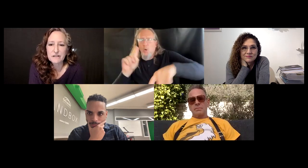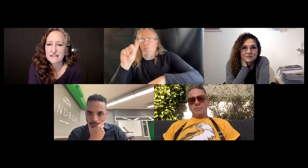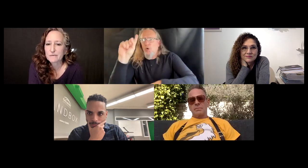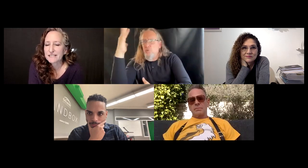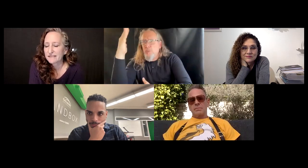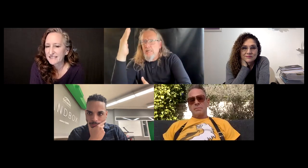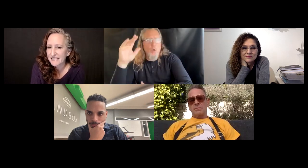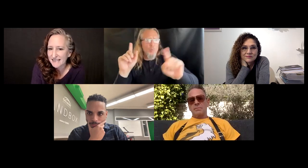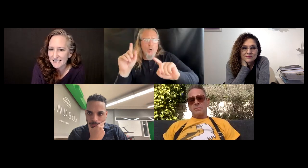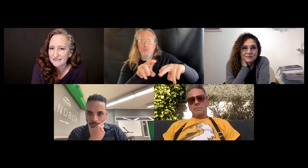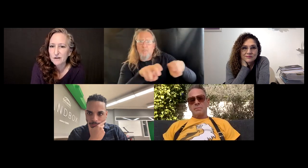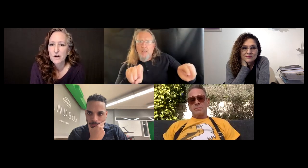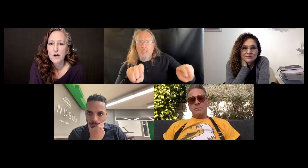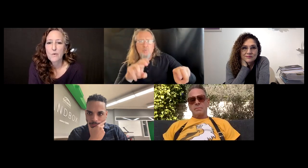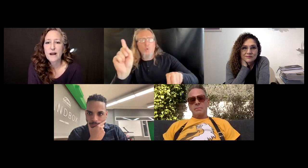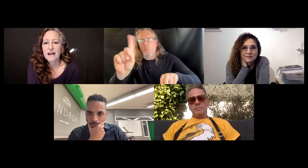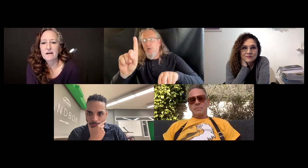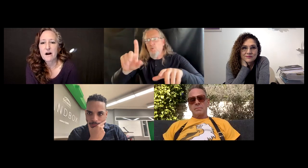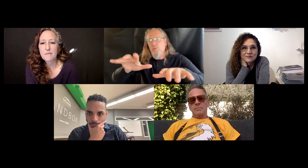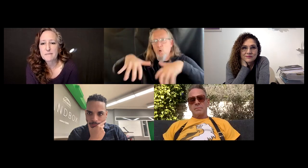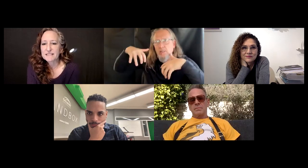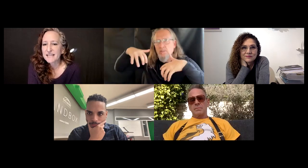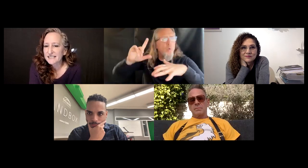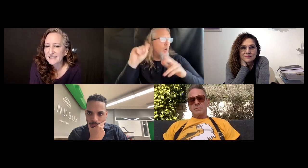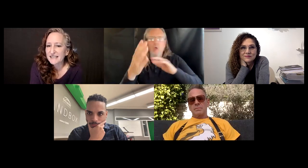We set the scene, Where are people standing? Where's the tree?